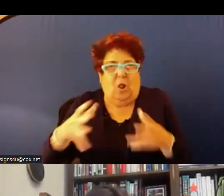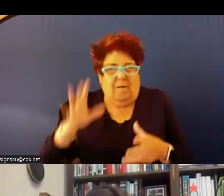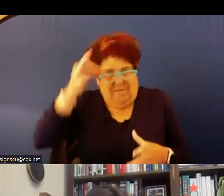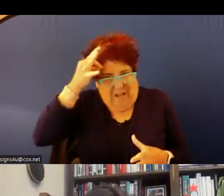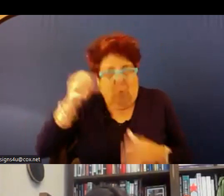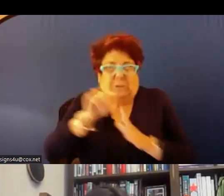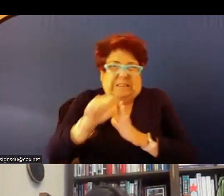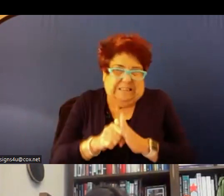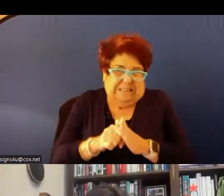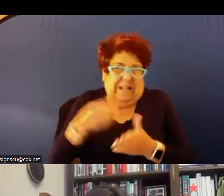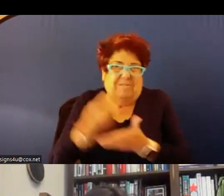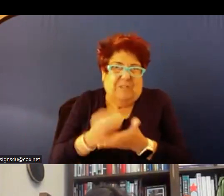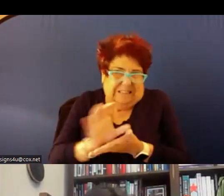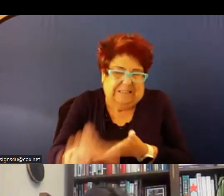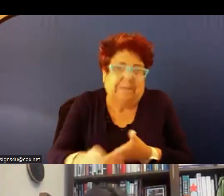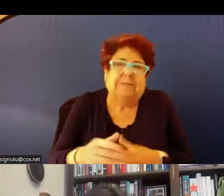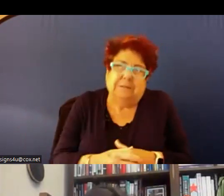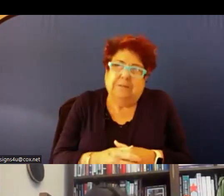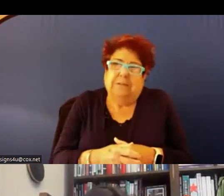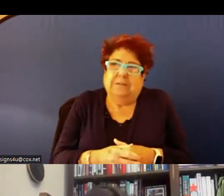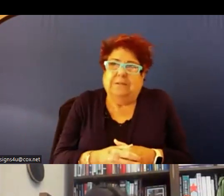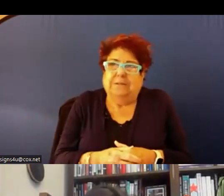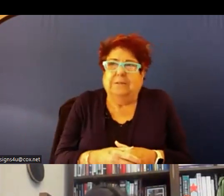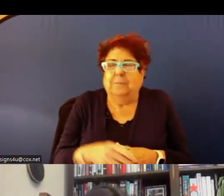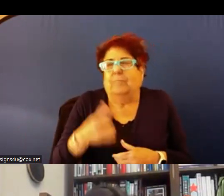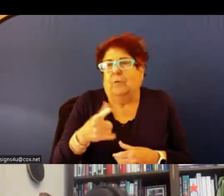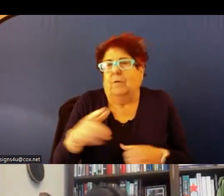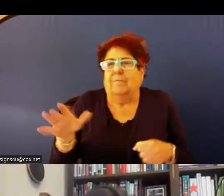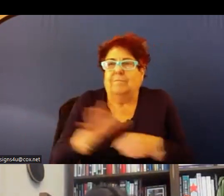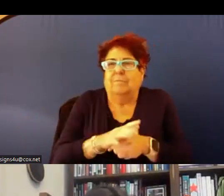There is sort of a spectrum there of rental. But full rentals - because it's